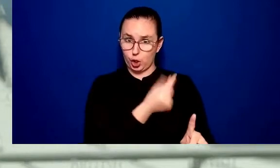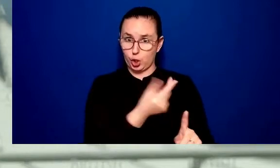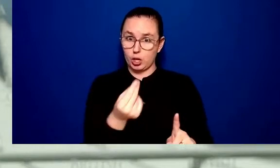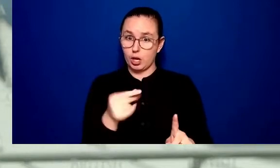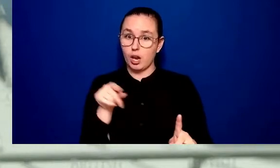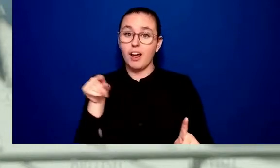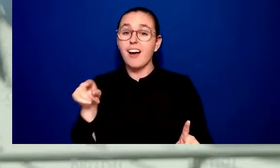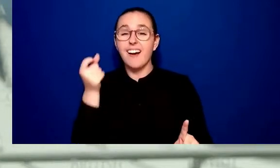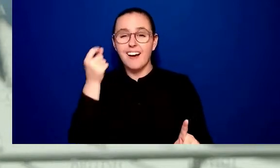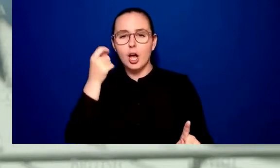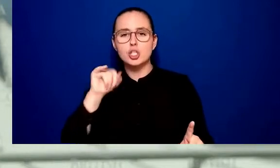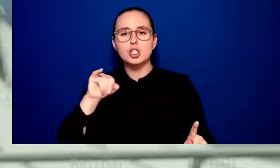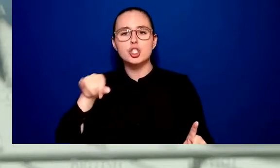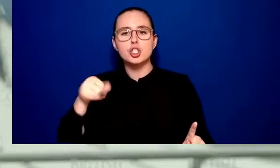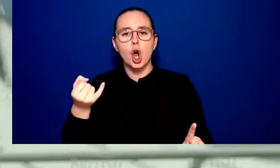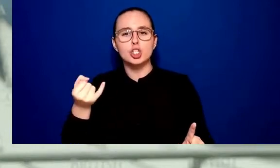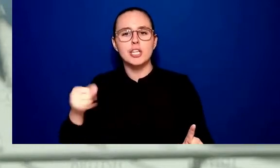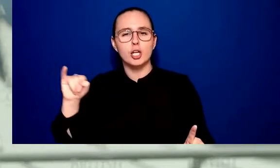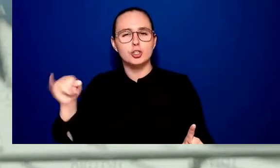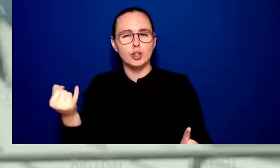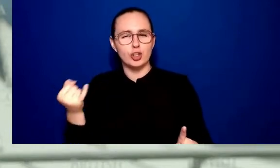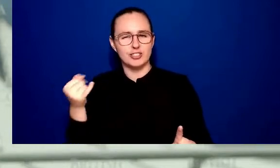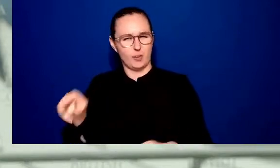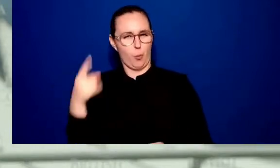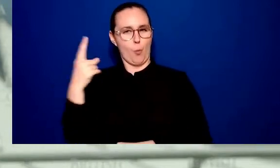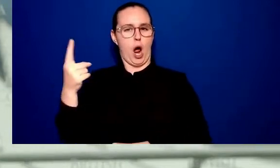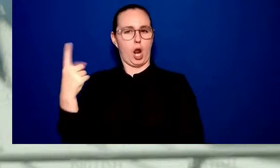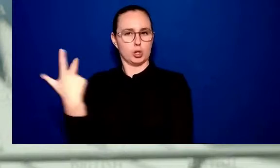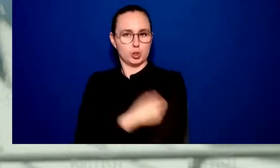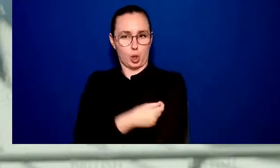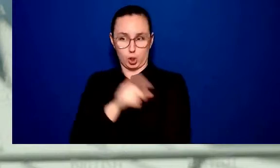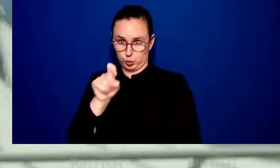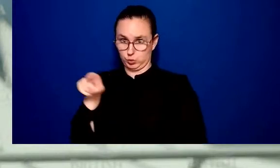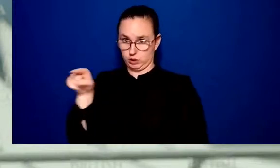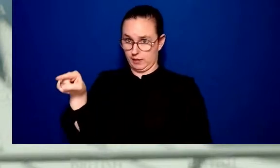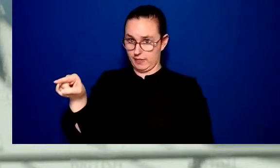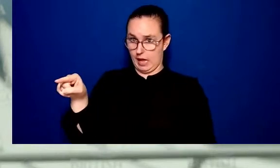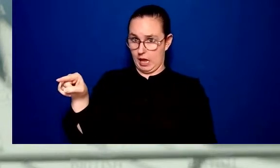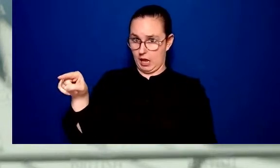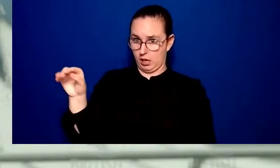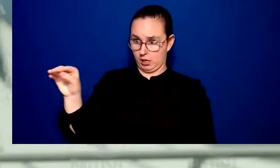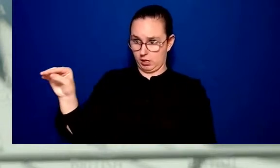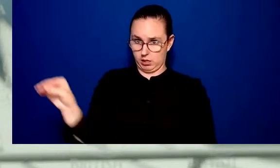better to use an MRNA vaccine is a second dose for that. I